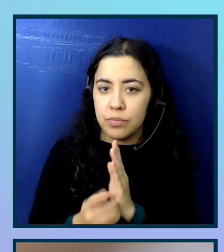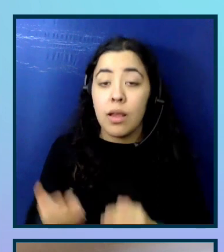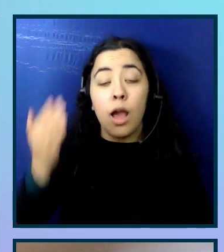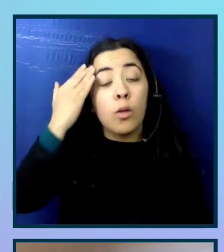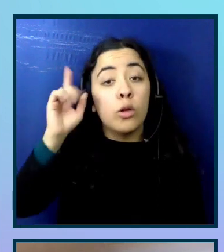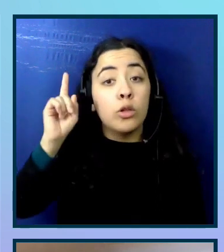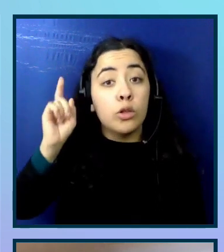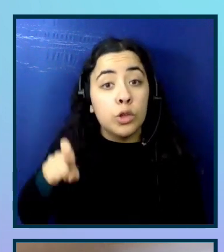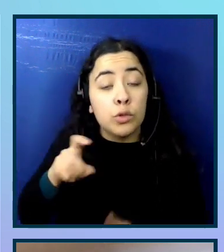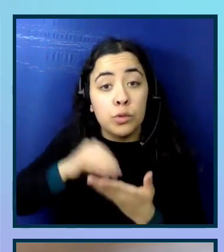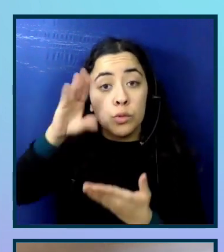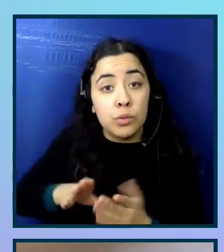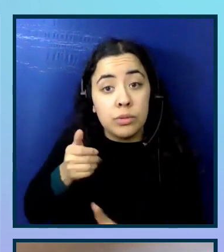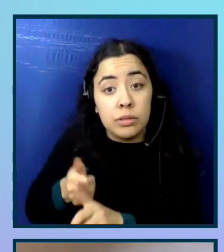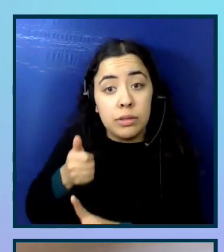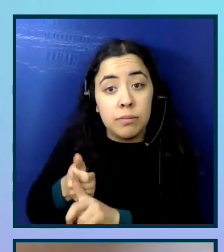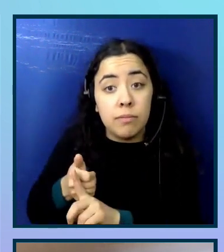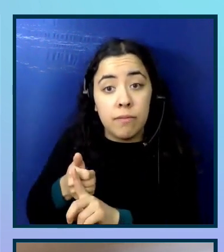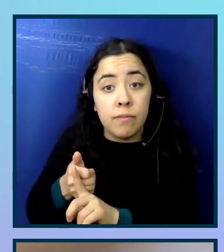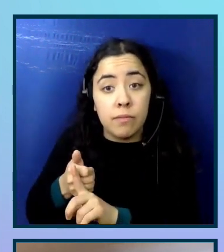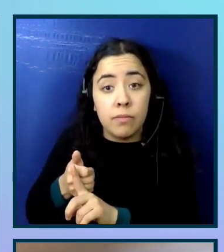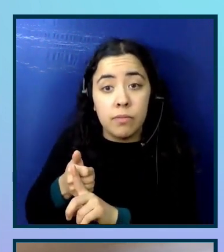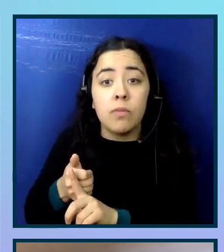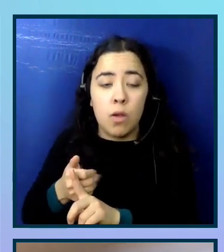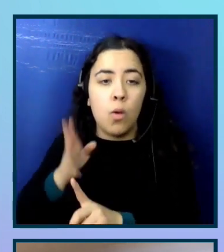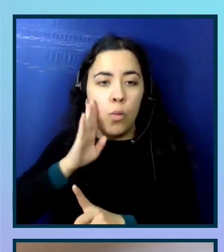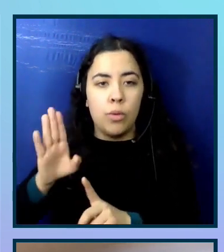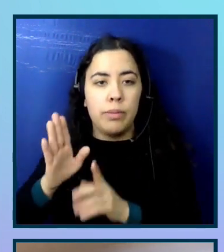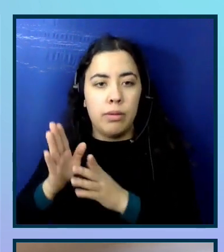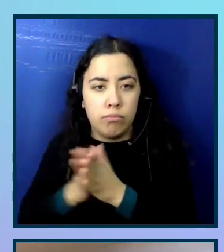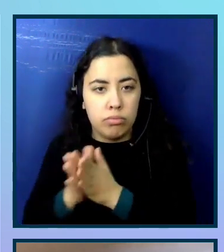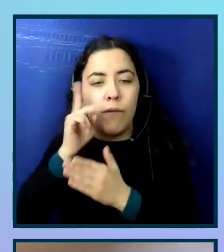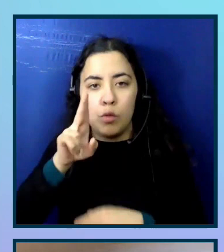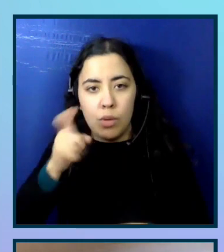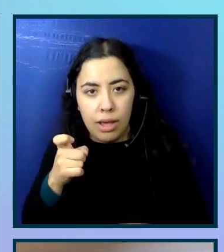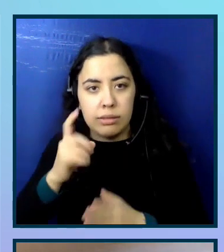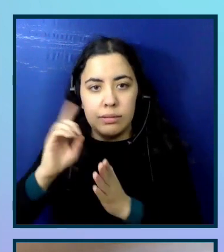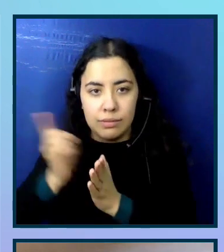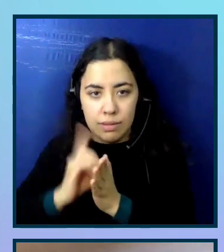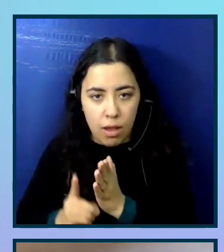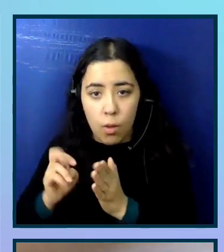who are not insistent in UX Design or another part of physical design.